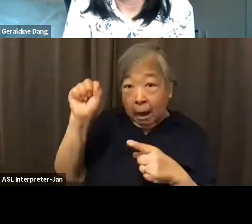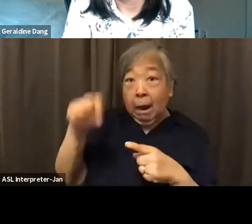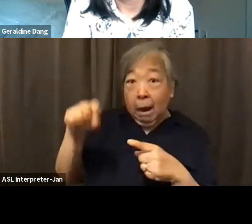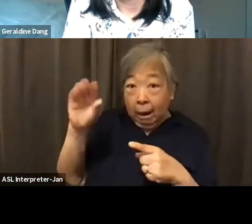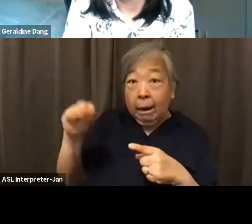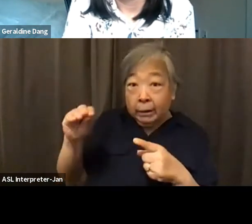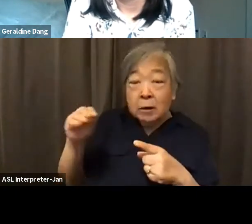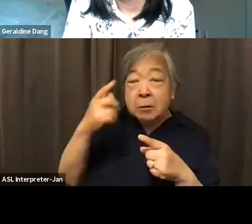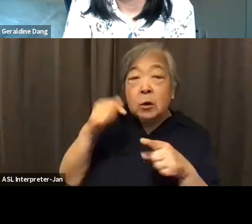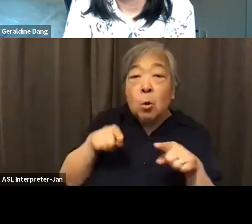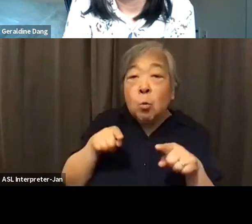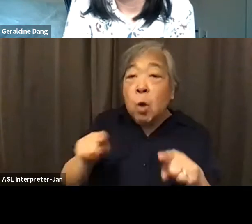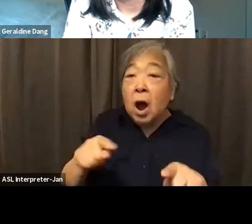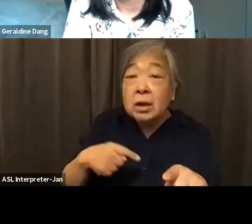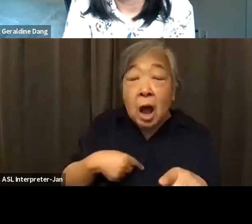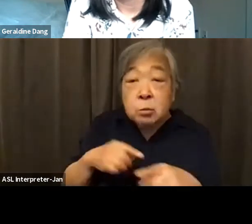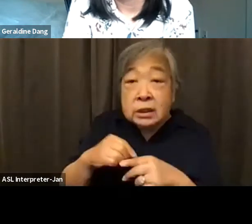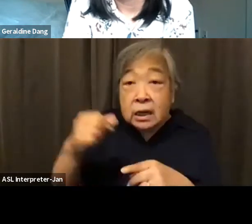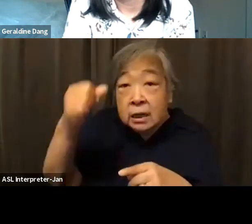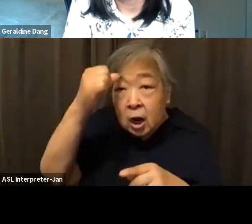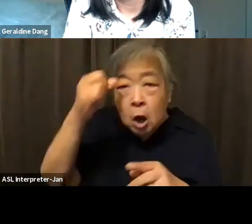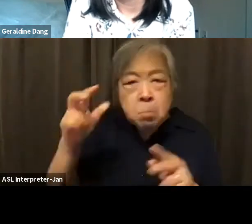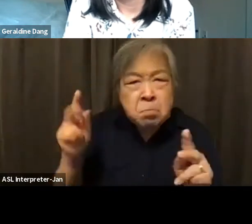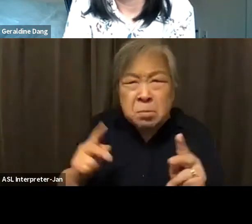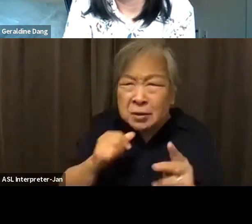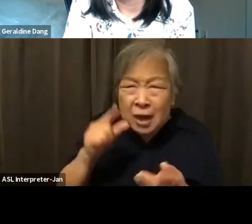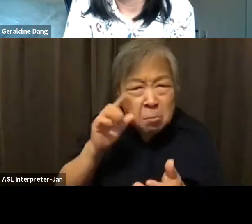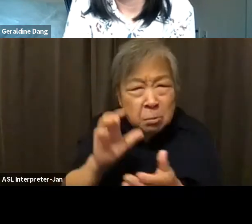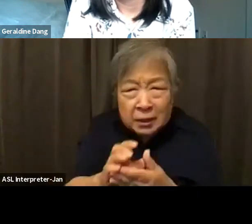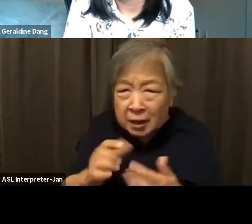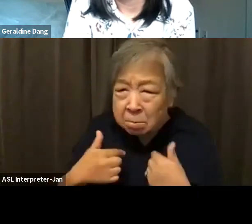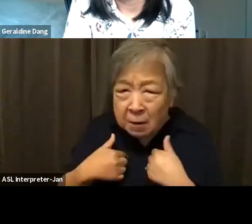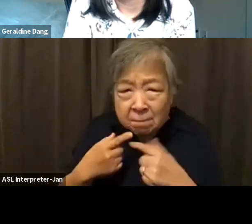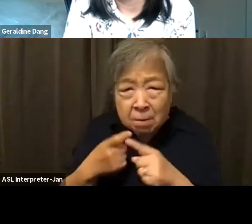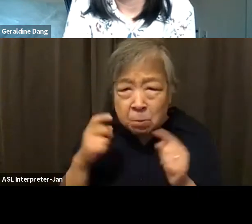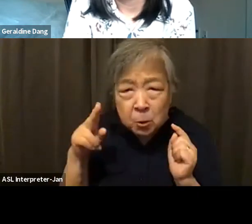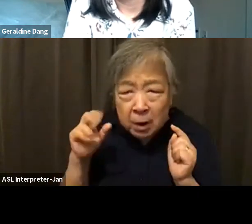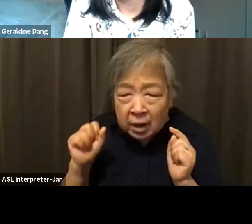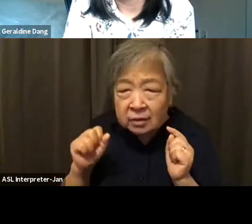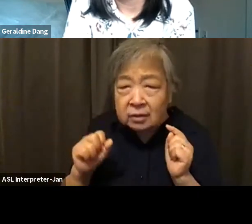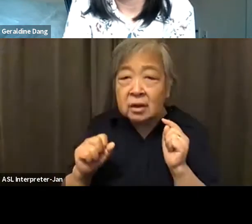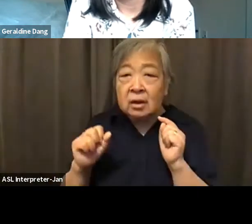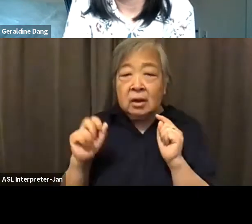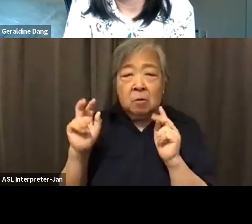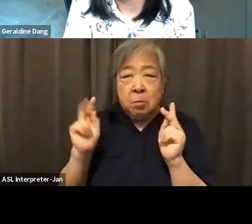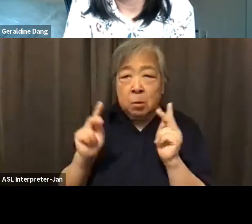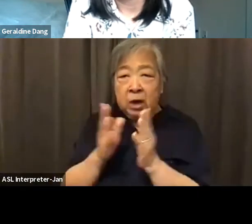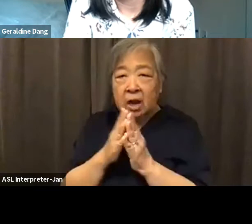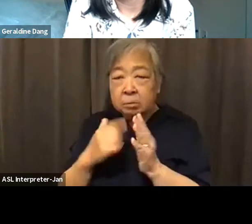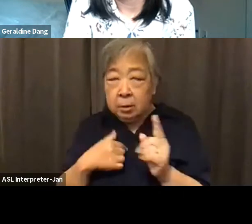in India, no one believed that I was from the U.S. and they would either ask, are you from South Africa?